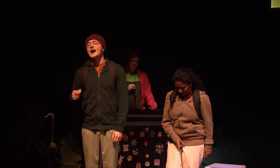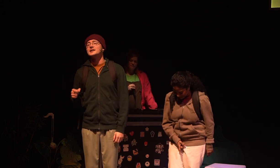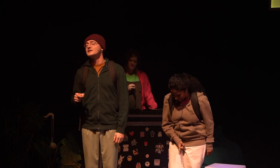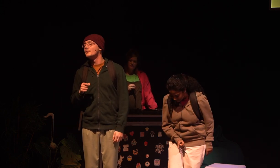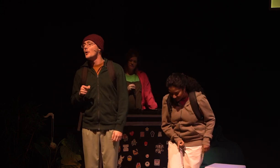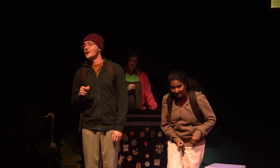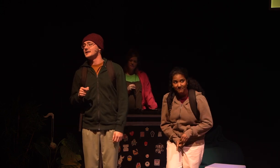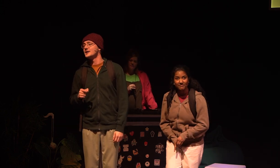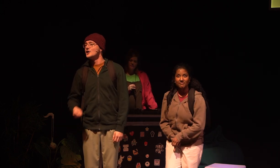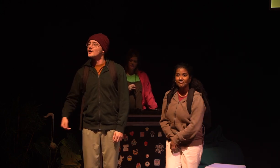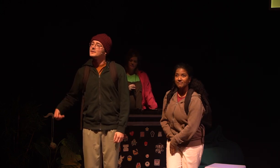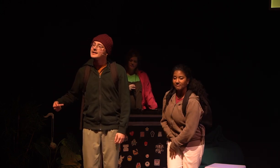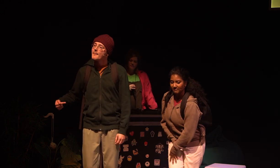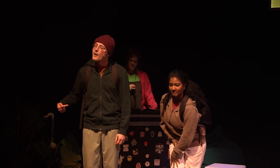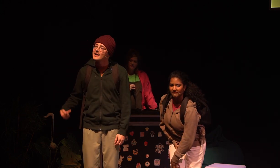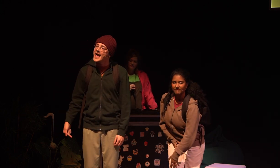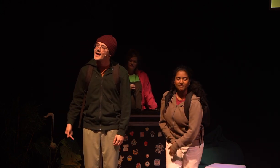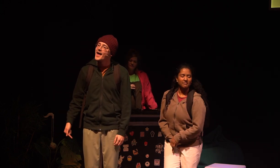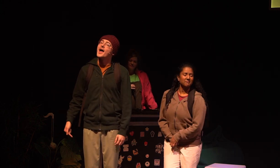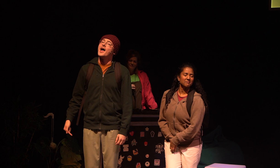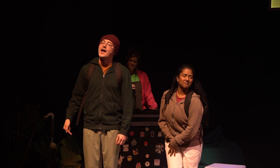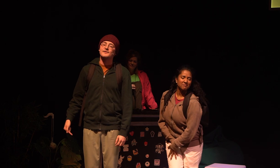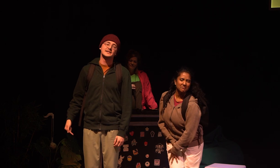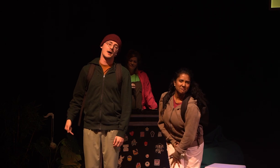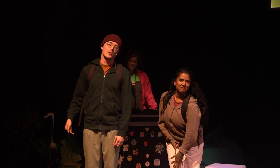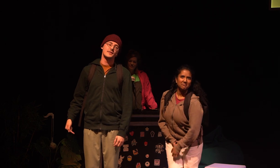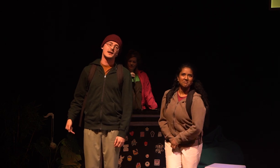Gary's little puppies dribbling down my leg every time I went to Londis.